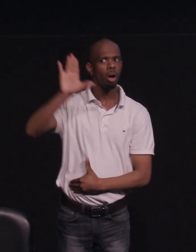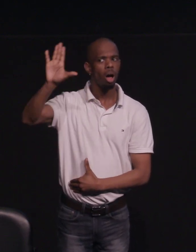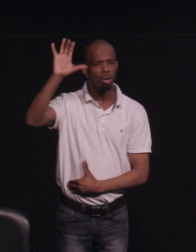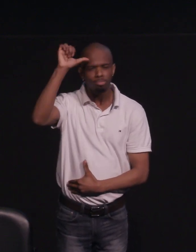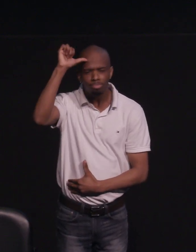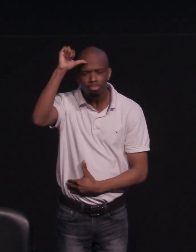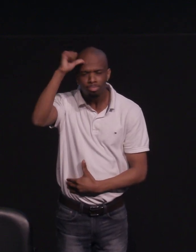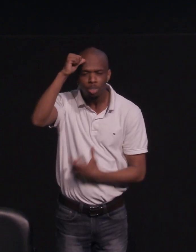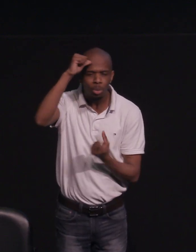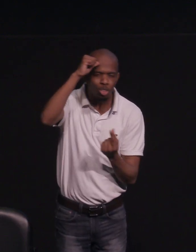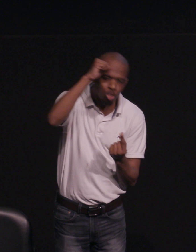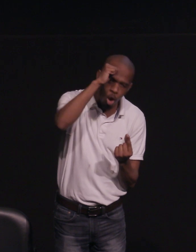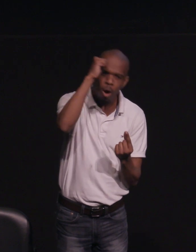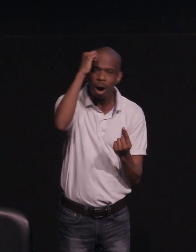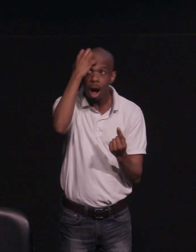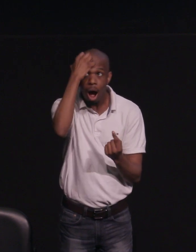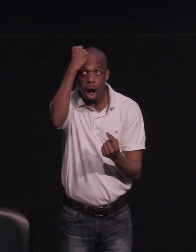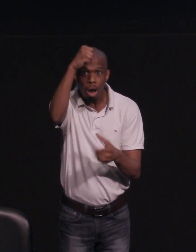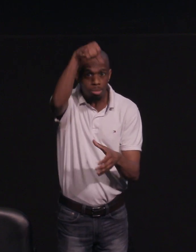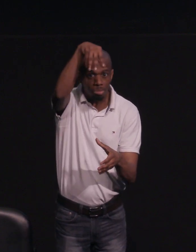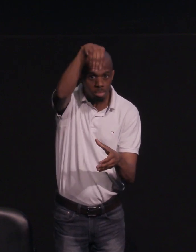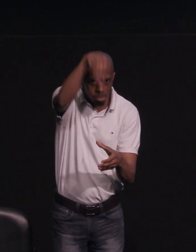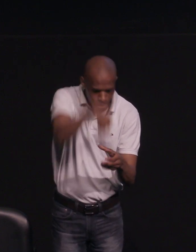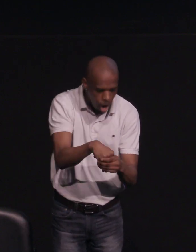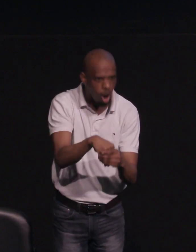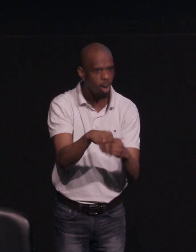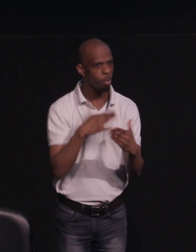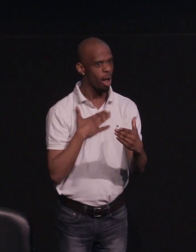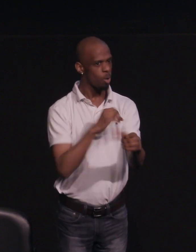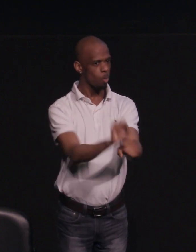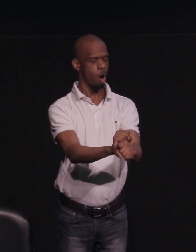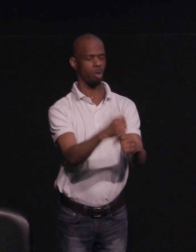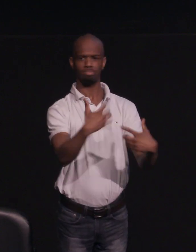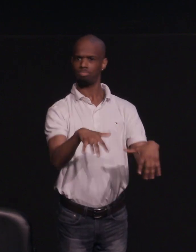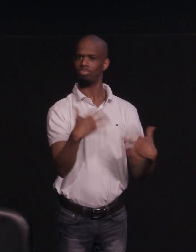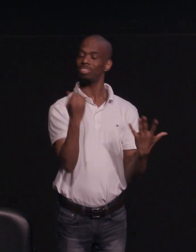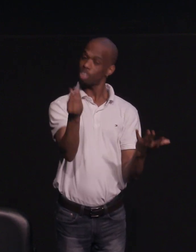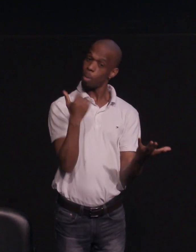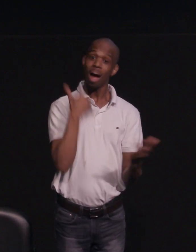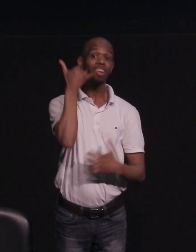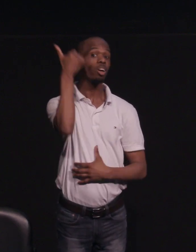So I called my mom and I convinced her to embody